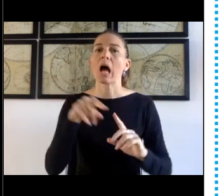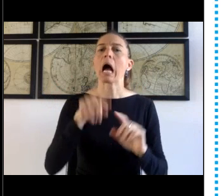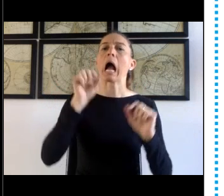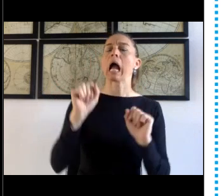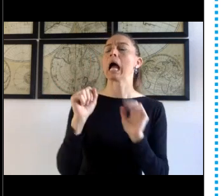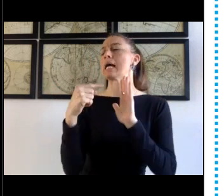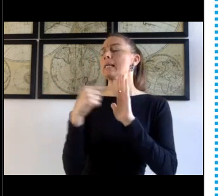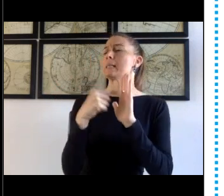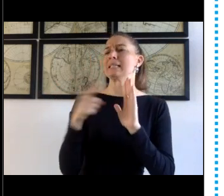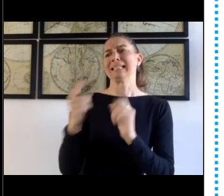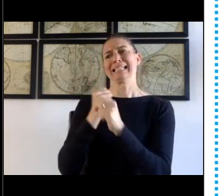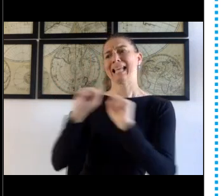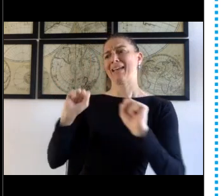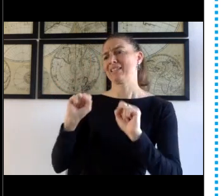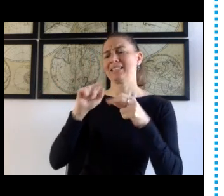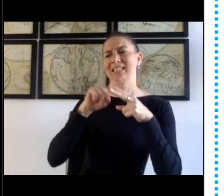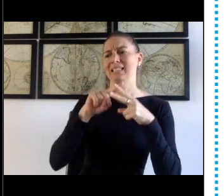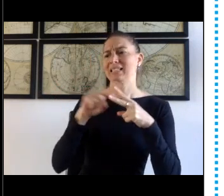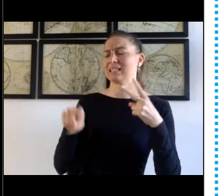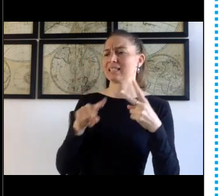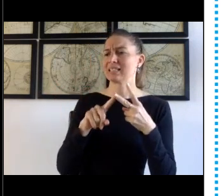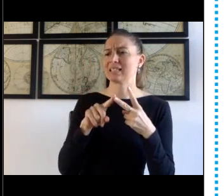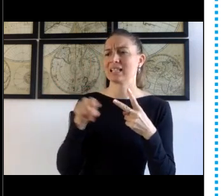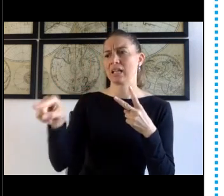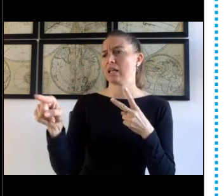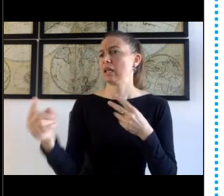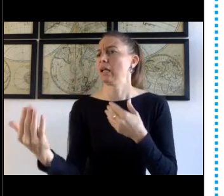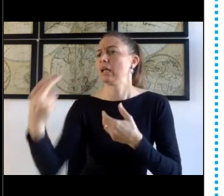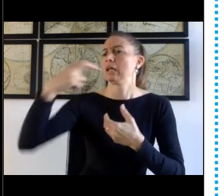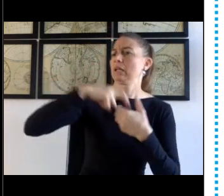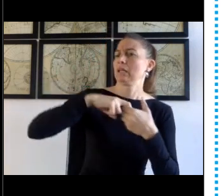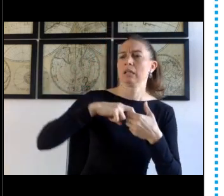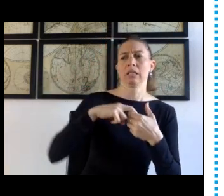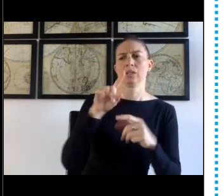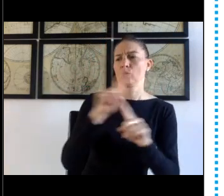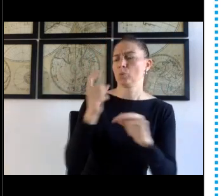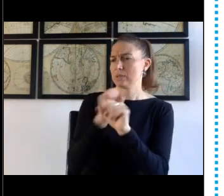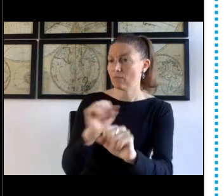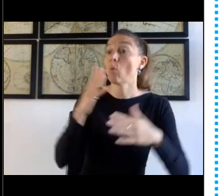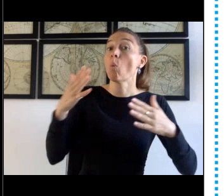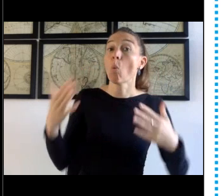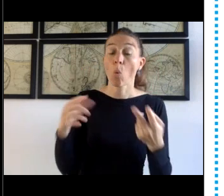or if the size of the aircraft makes impossible the carriage of the person.